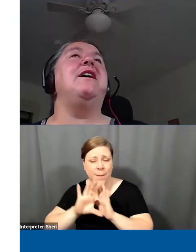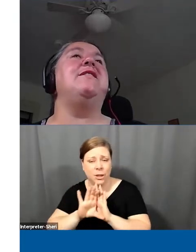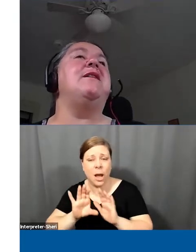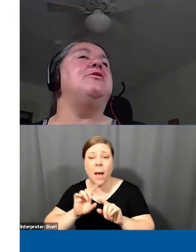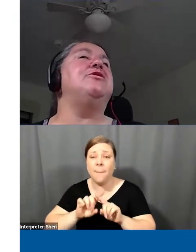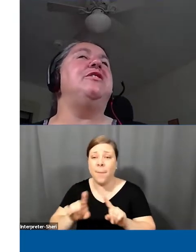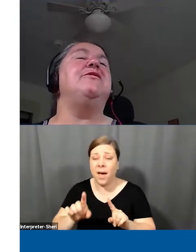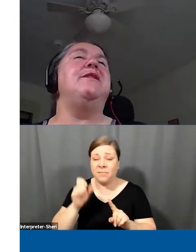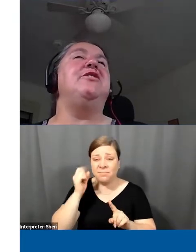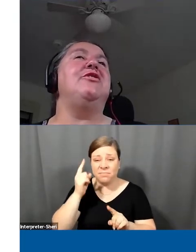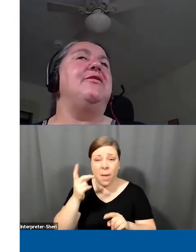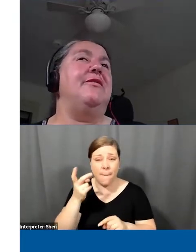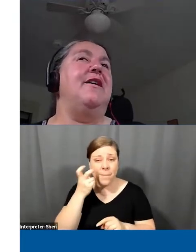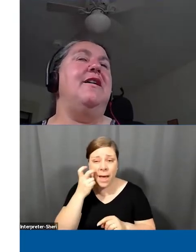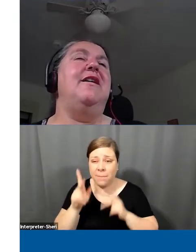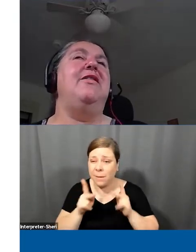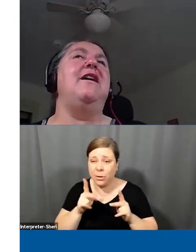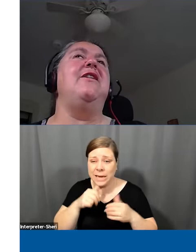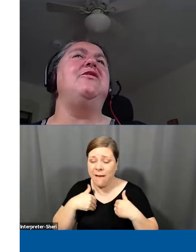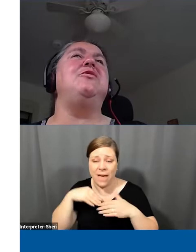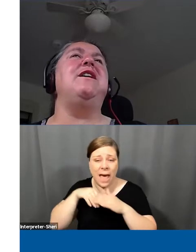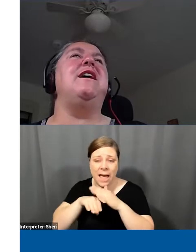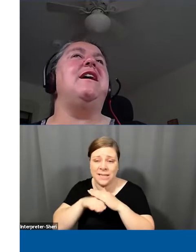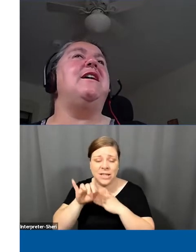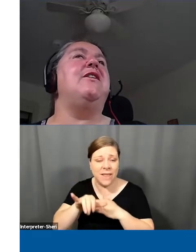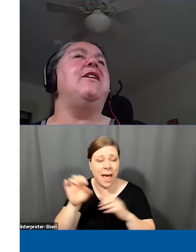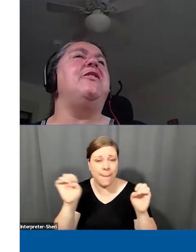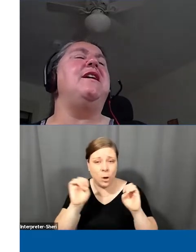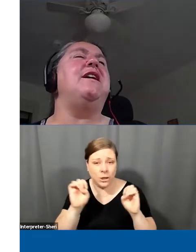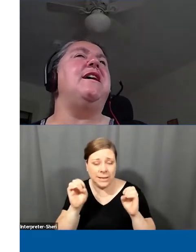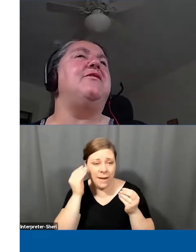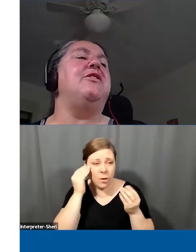to get that emergency information. The other tweet I have, or the other link I have there